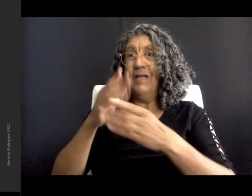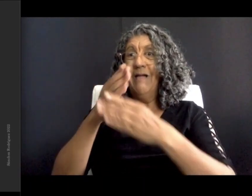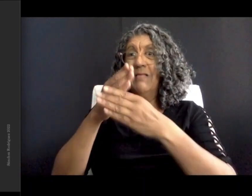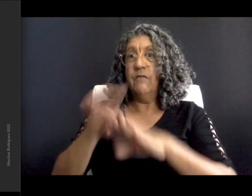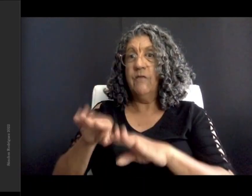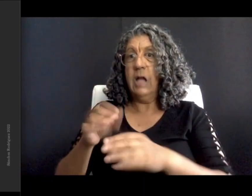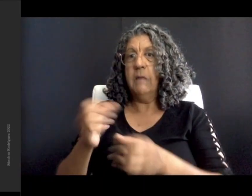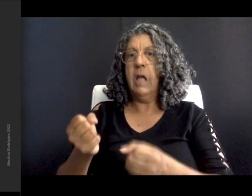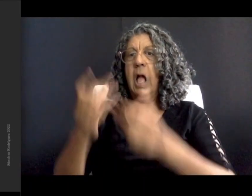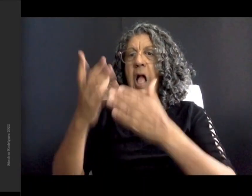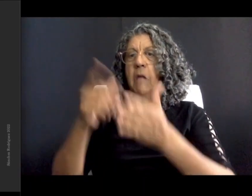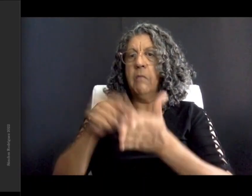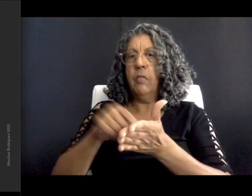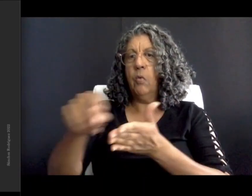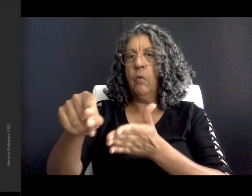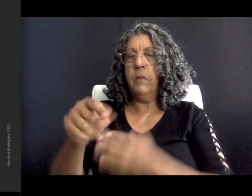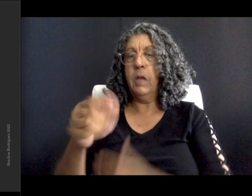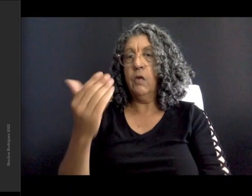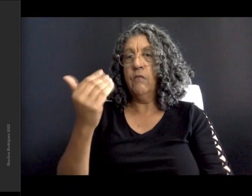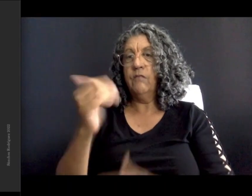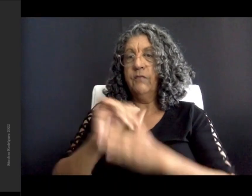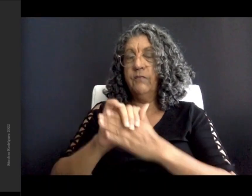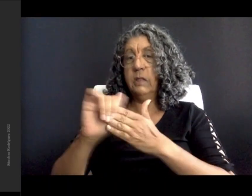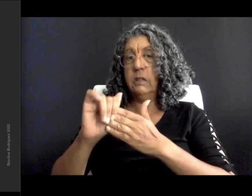you're going to take that and divide it by 15.